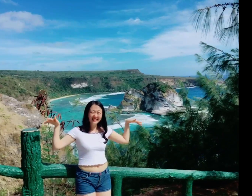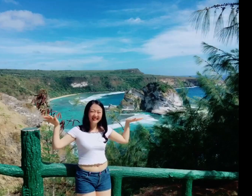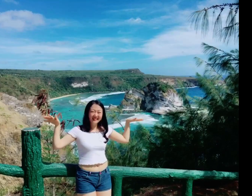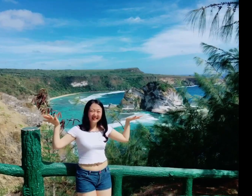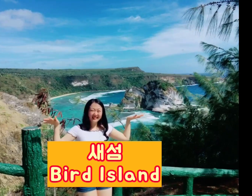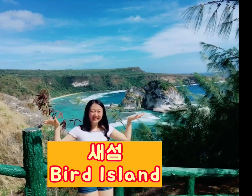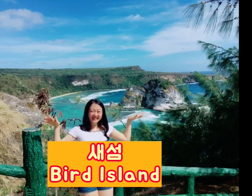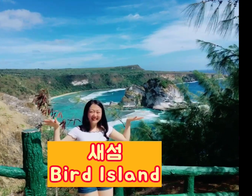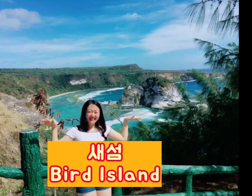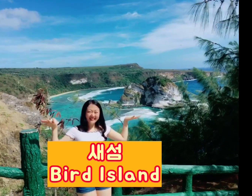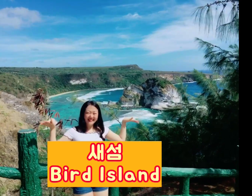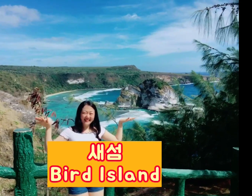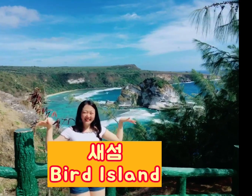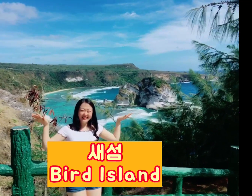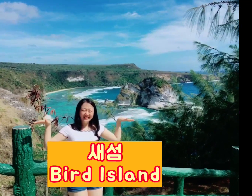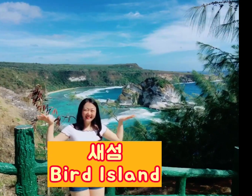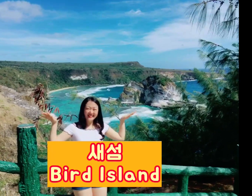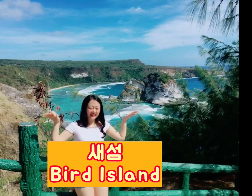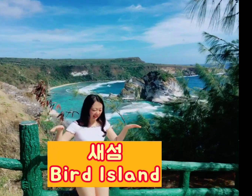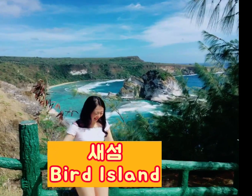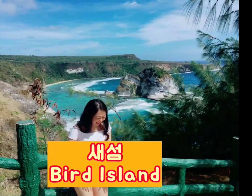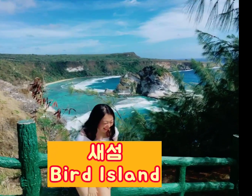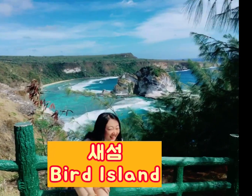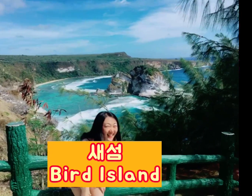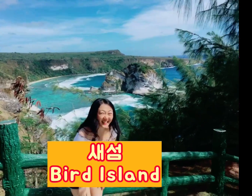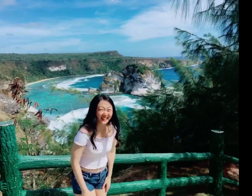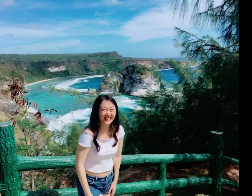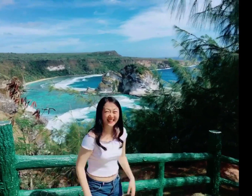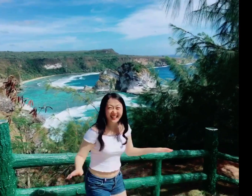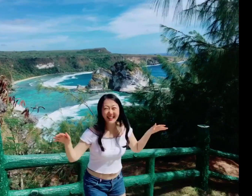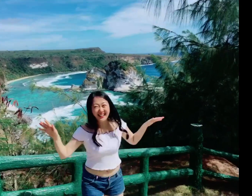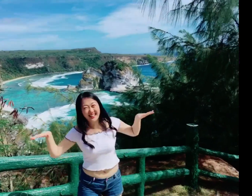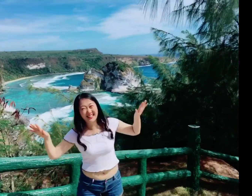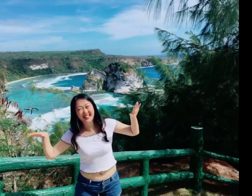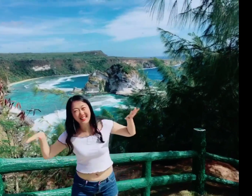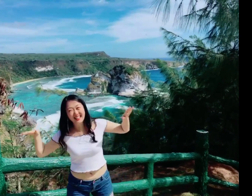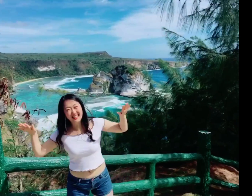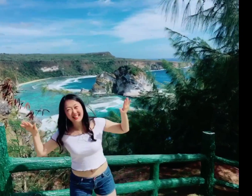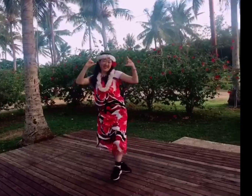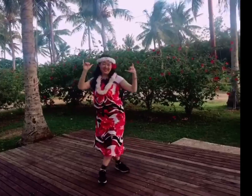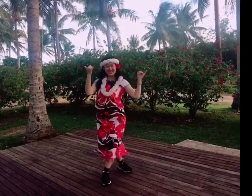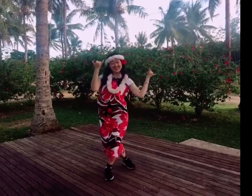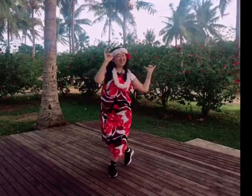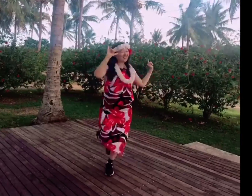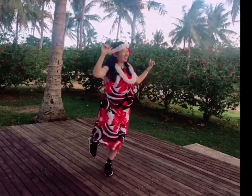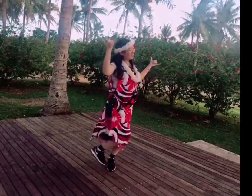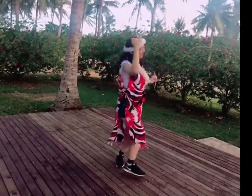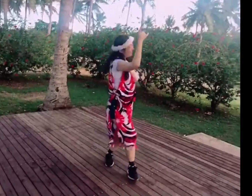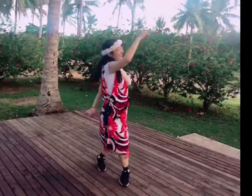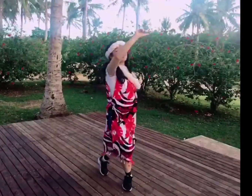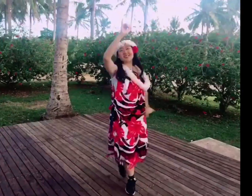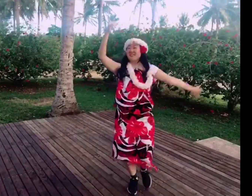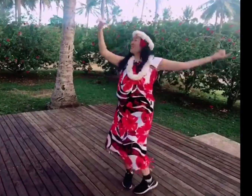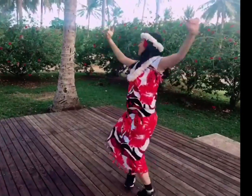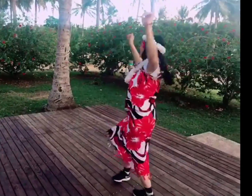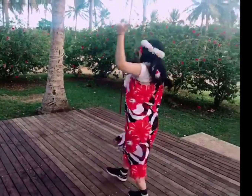is the way using 3 in saipan. 근데 저희가 수화를 사용하기 때문에 but because we using sign language in korea 한국수화에서 3은 제스처이거에요 it means different thing. 그래서 제스처이렇게 생각하고 있었는데 so i thought it differently. 사이판에서는 이렇게제스처를해서 뭐지했는데 in saipan by seeing the different usage 하나둘셋3제스처 이렇게 사용하는 걸 보고 알게됐어요